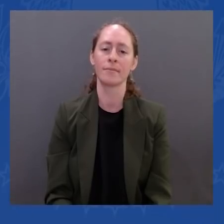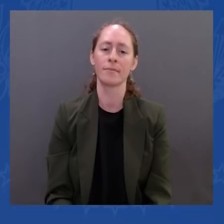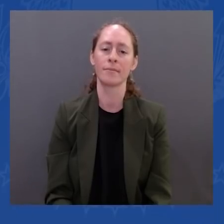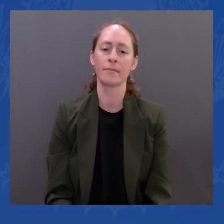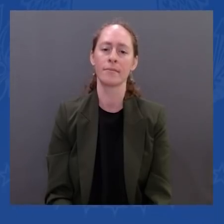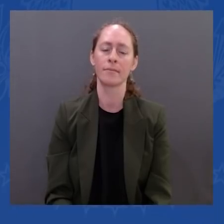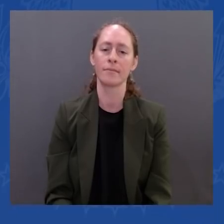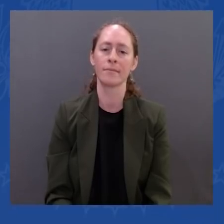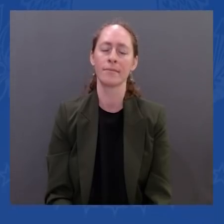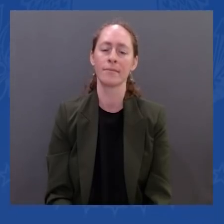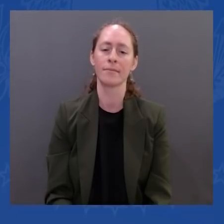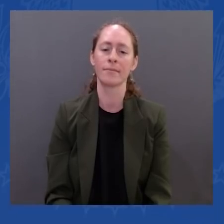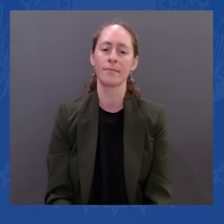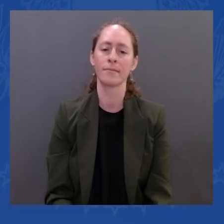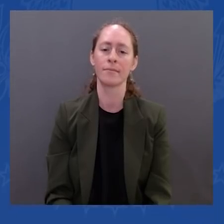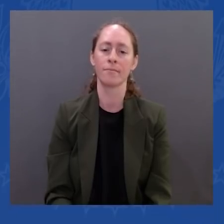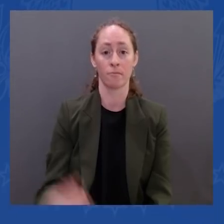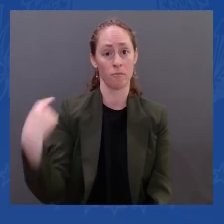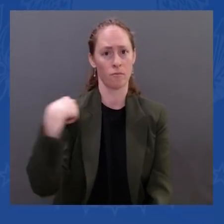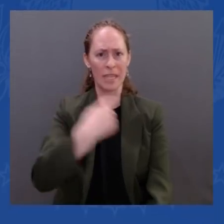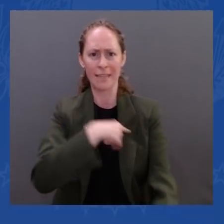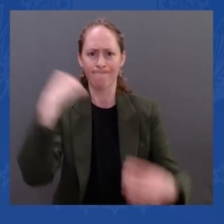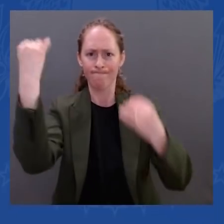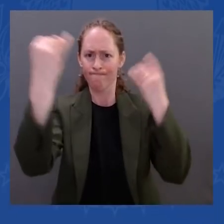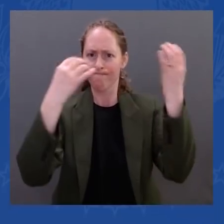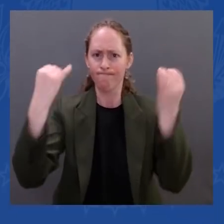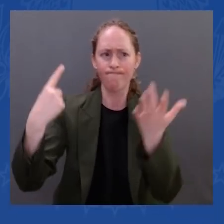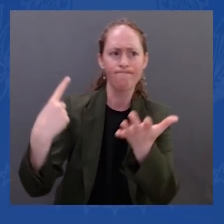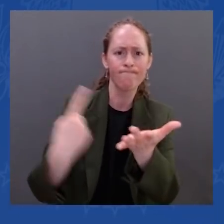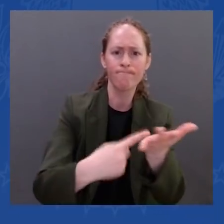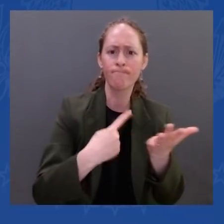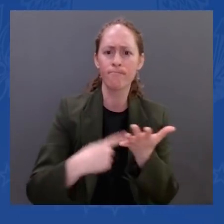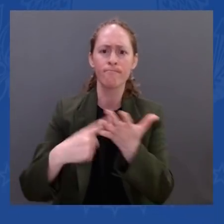Indo-Pacific, and President Biden concurred.